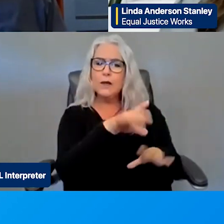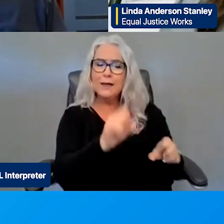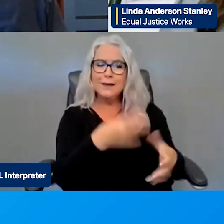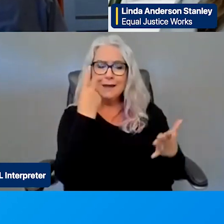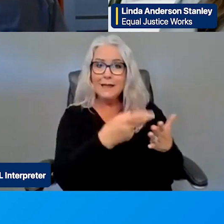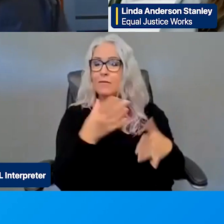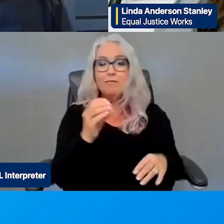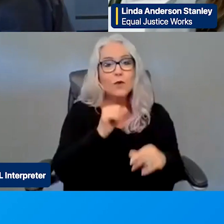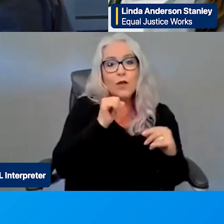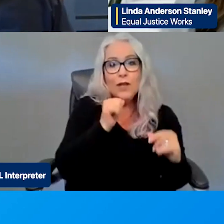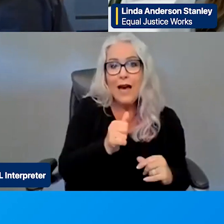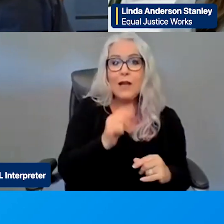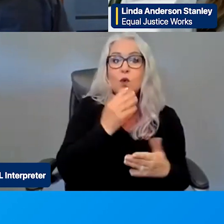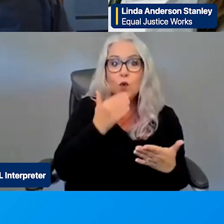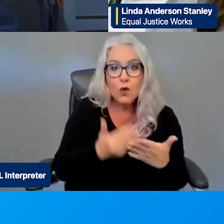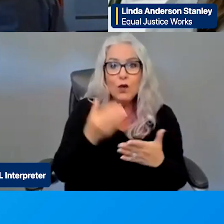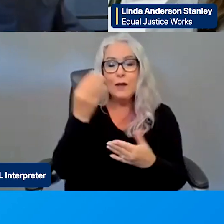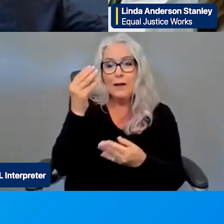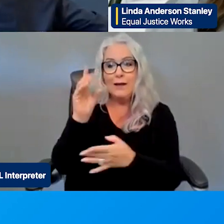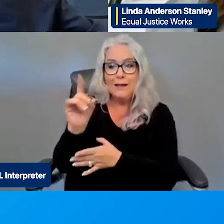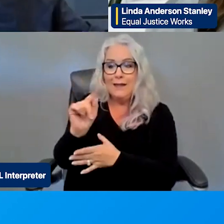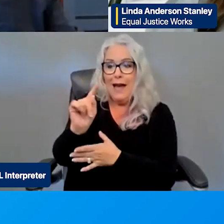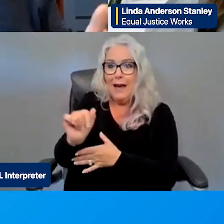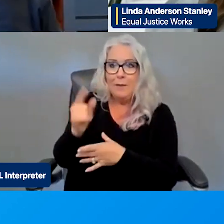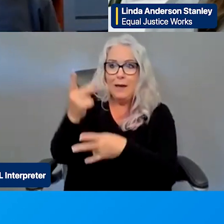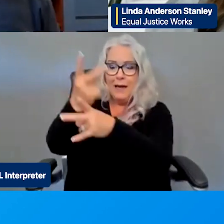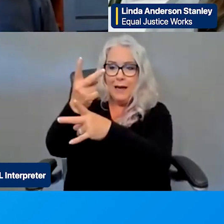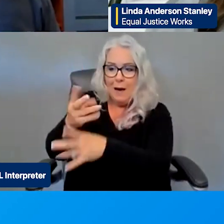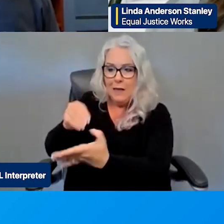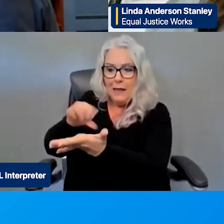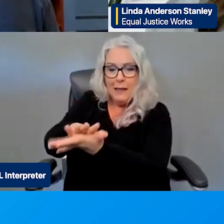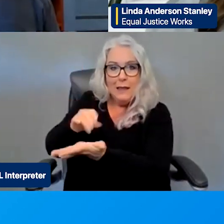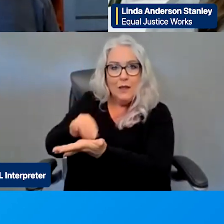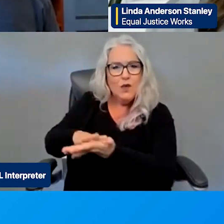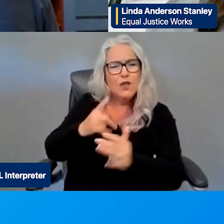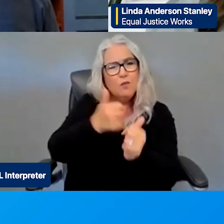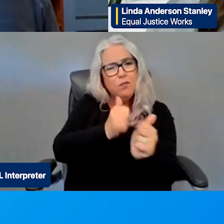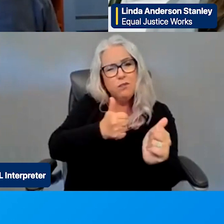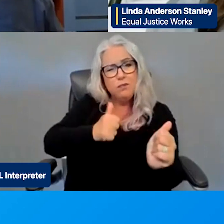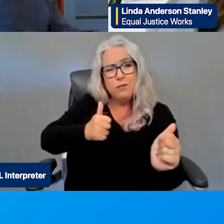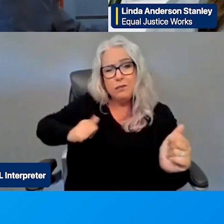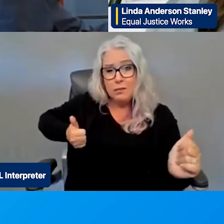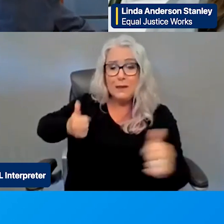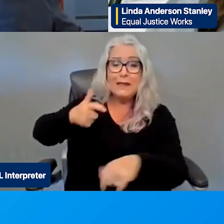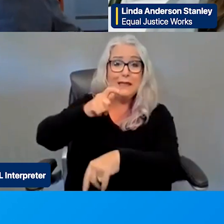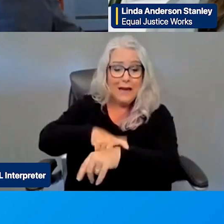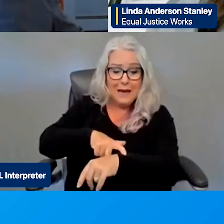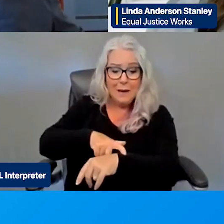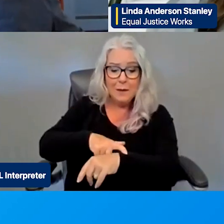data being kept at that point in time. So there is this huge lag in time between the time that somebody starts to get around to